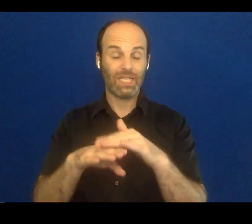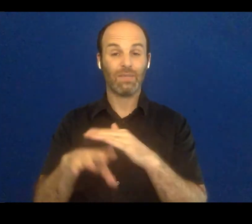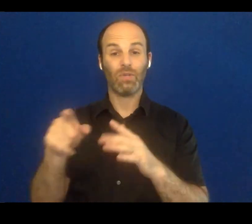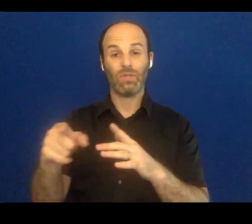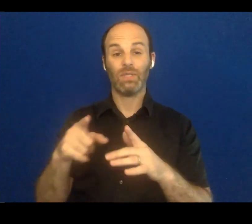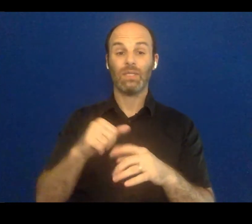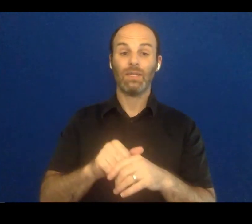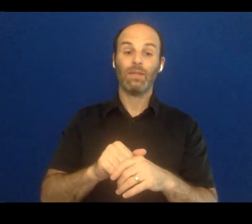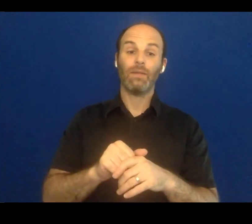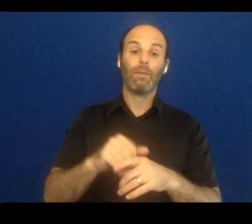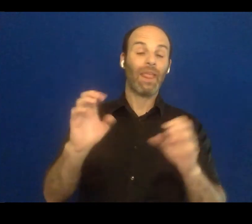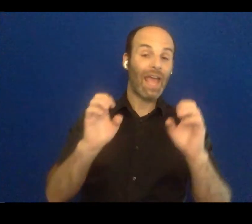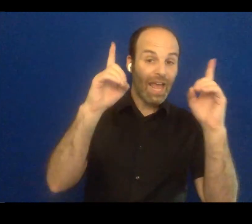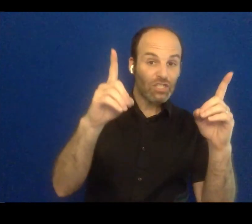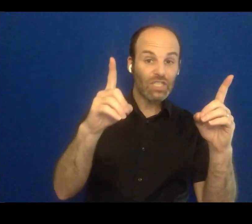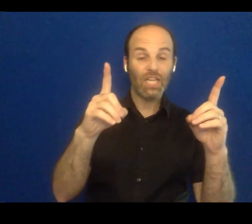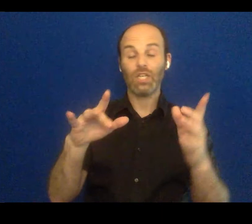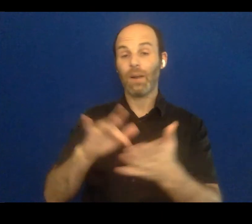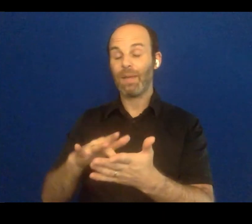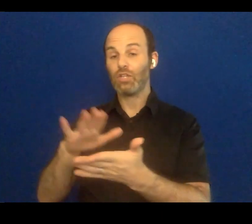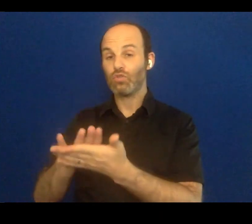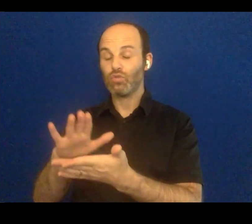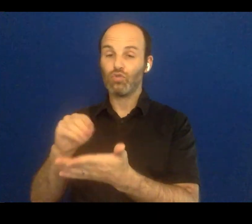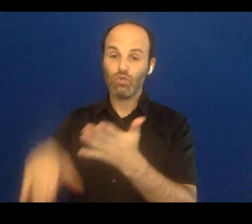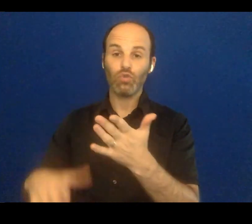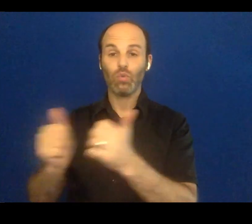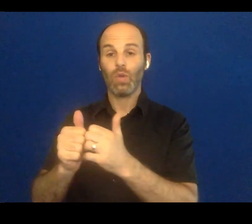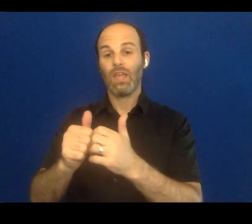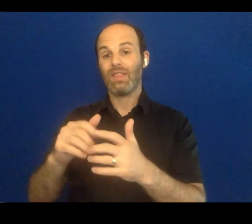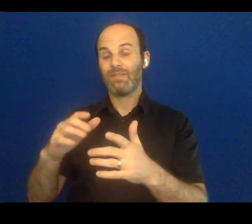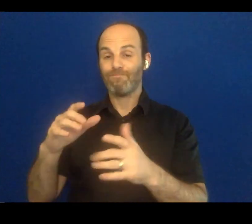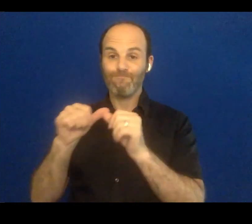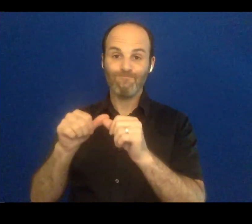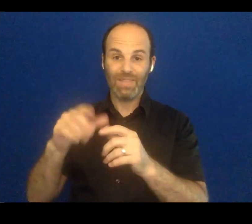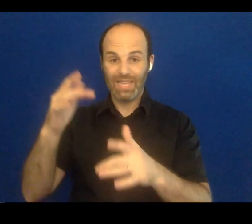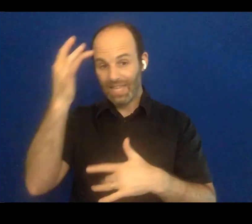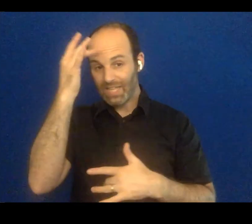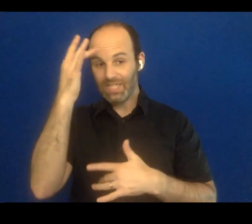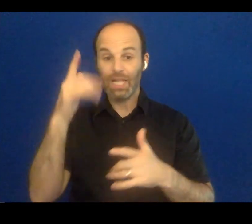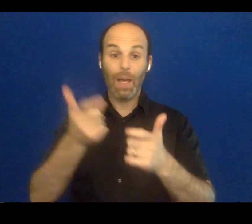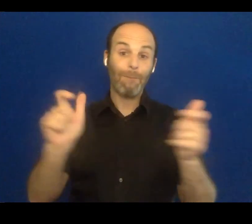EDUCATION, BUT ALSO TO BIGGER PROFILE GROUPS LIKE PRODUCTS